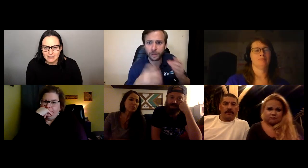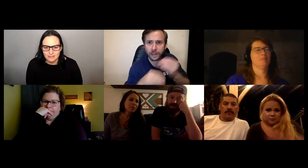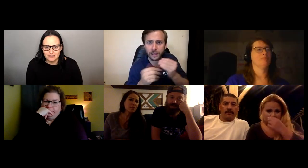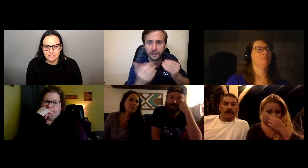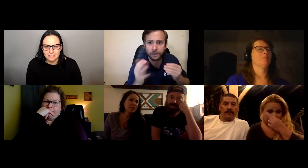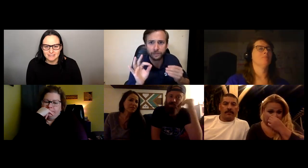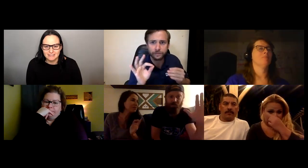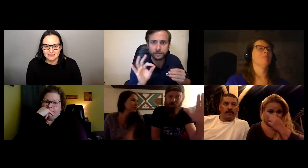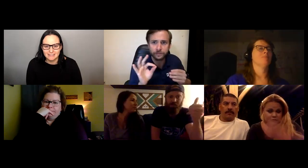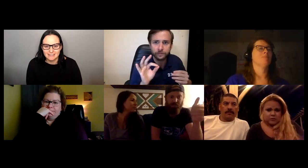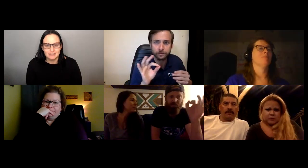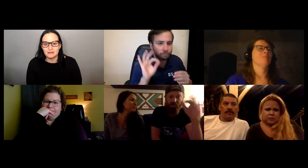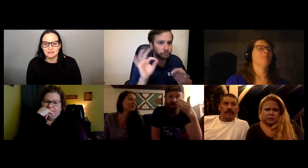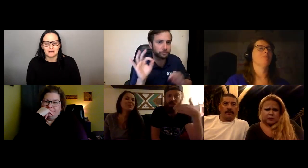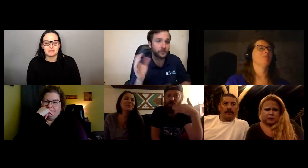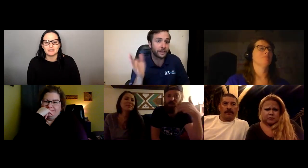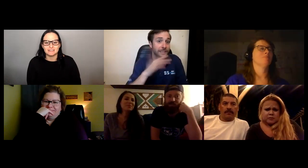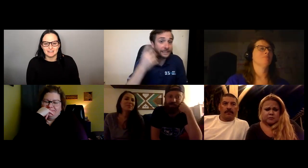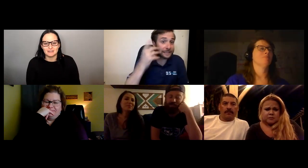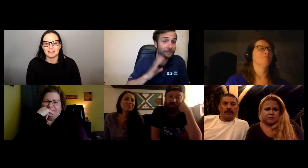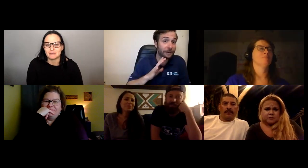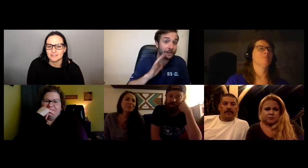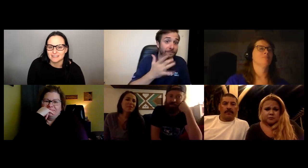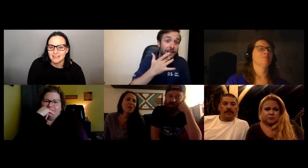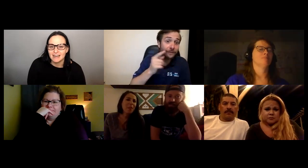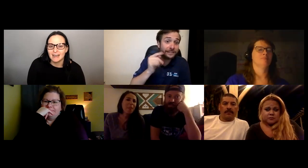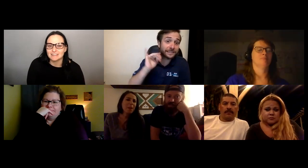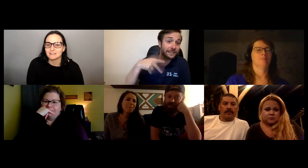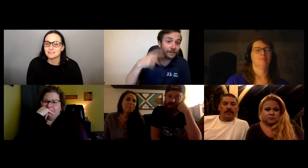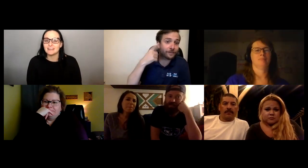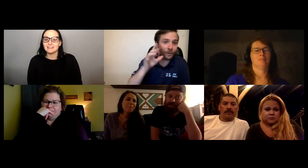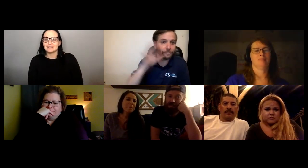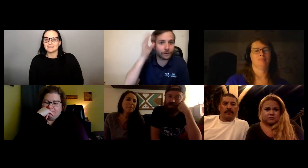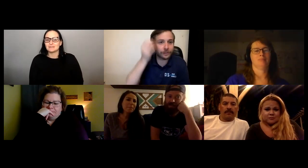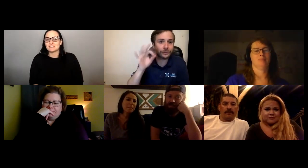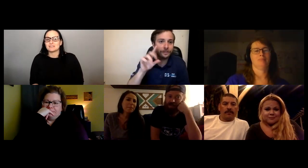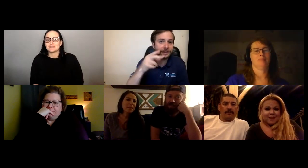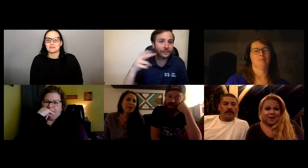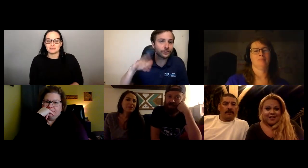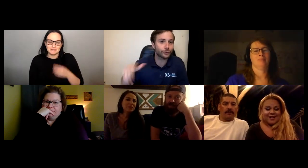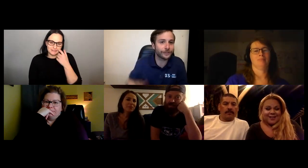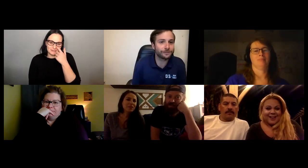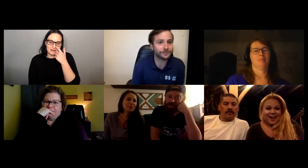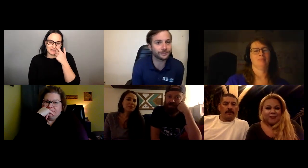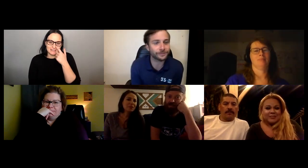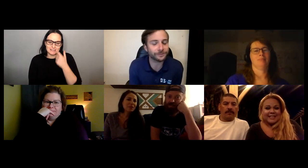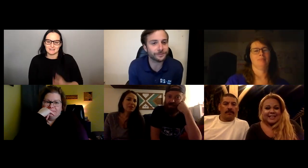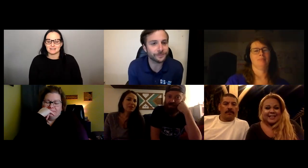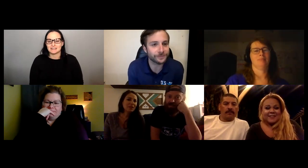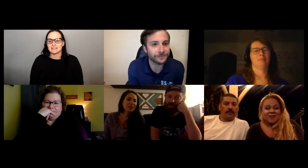or no no i'm good okay perfect uh delfina